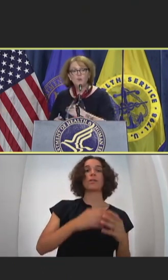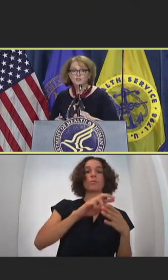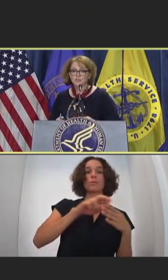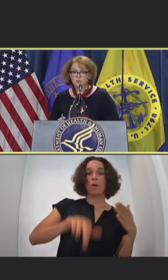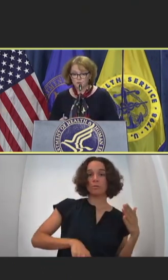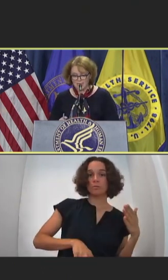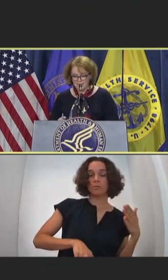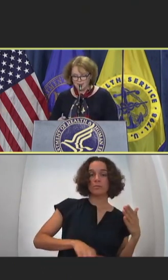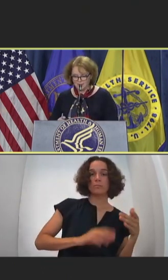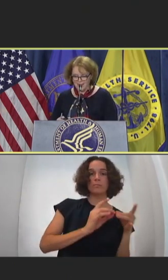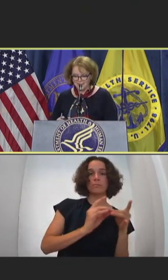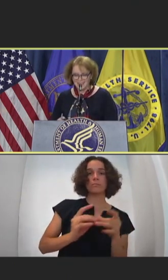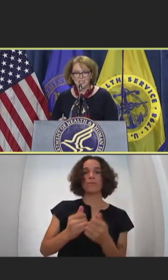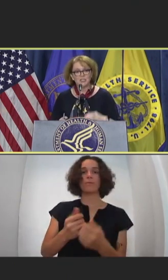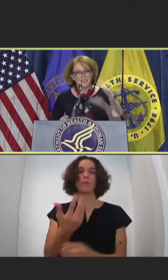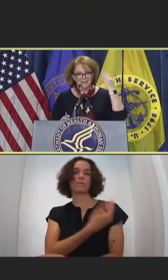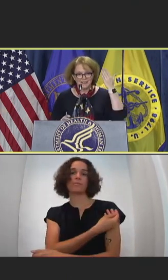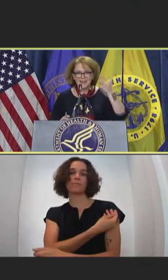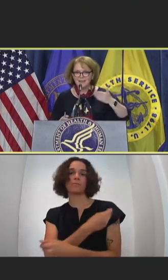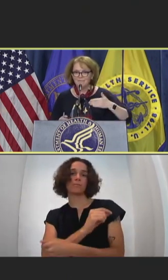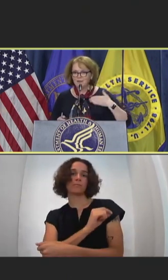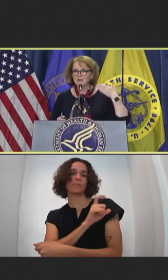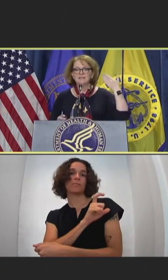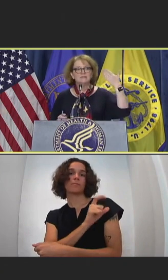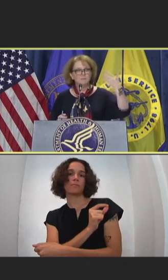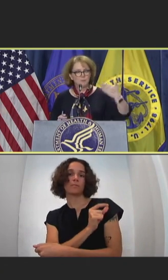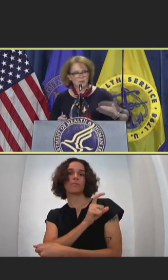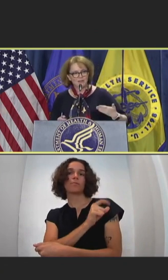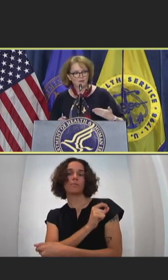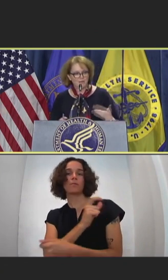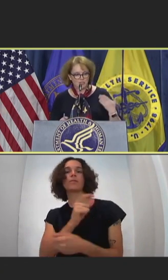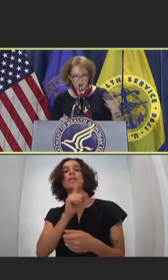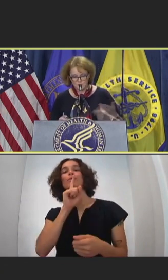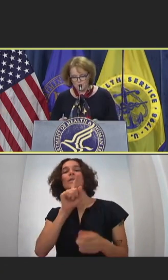should do related to vaccination. And this kind of very simple information is what